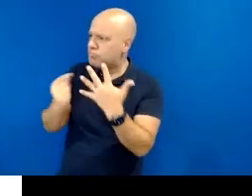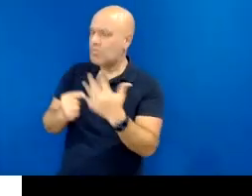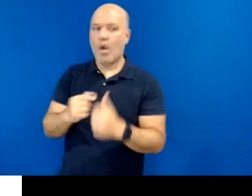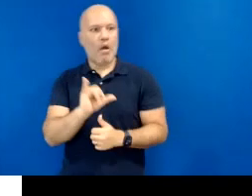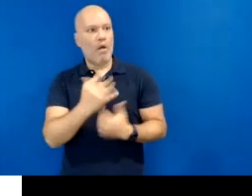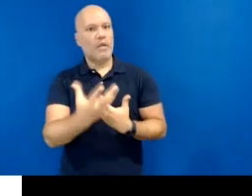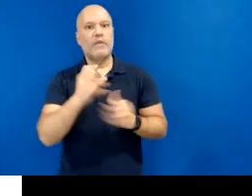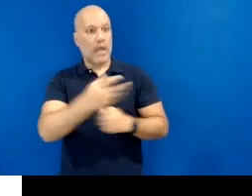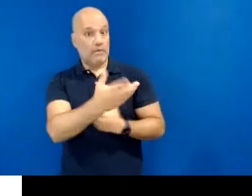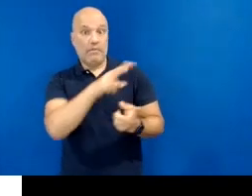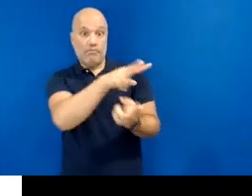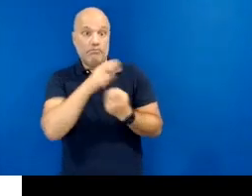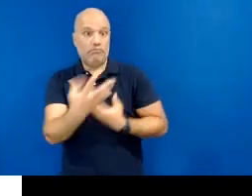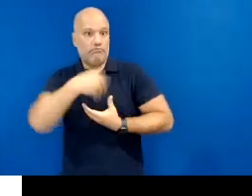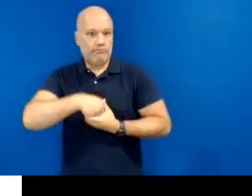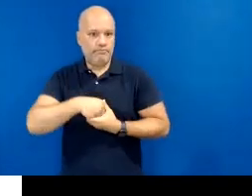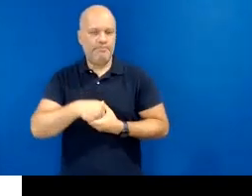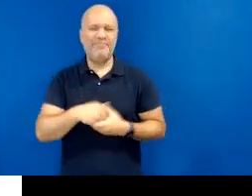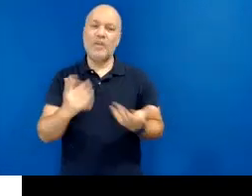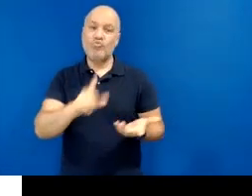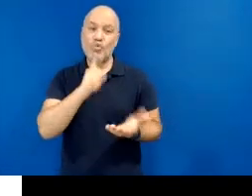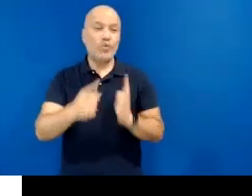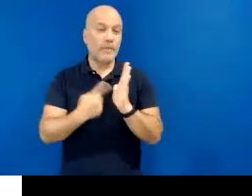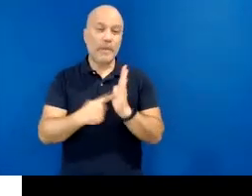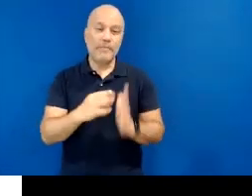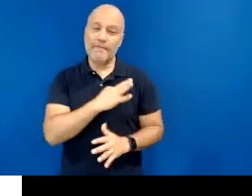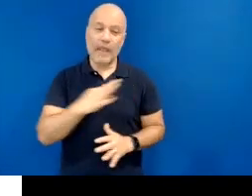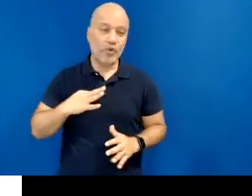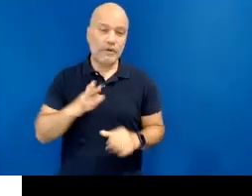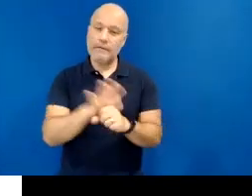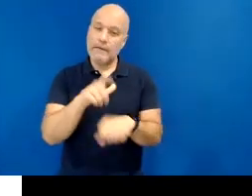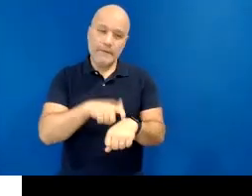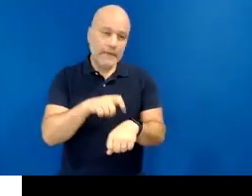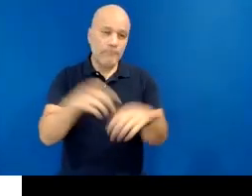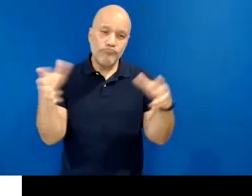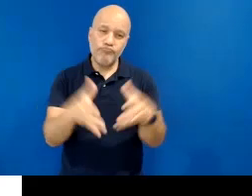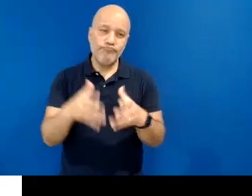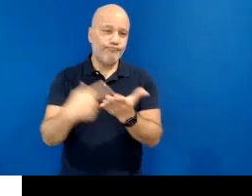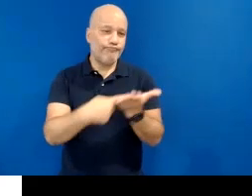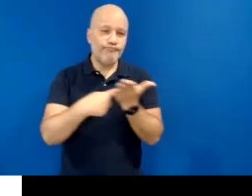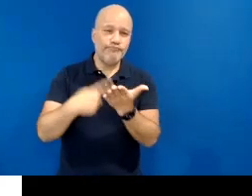to get together informally or in work groups. Maybe sometimes our staff meetings can include,